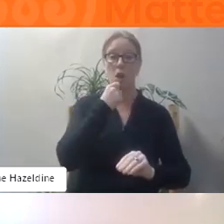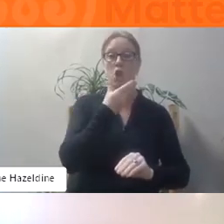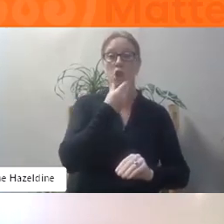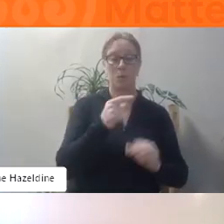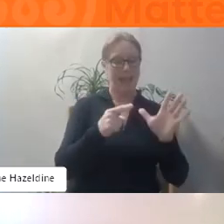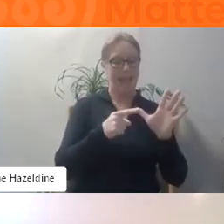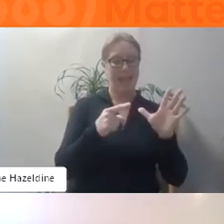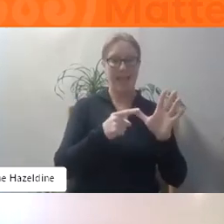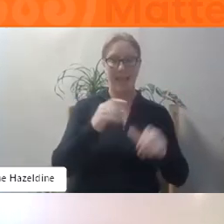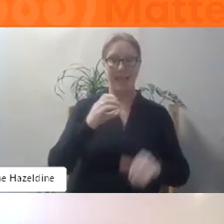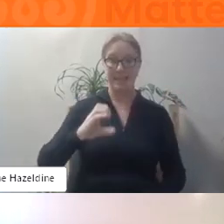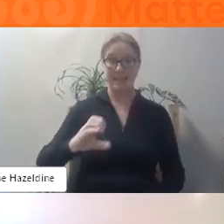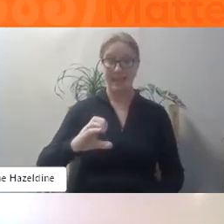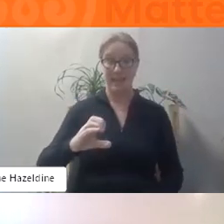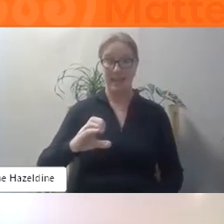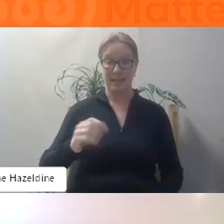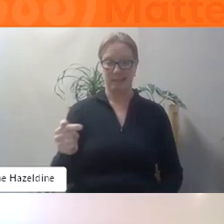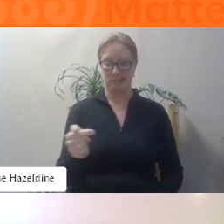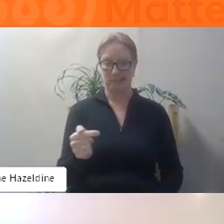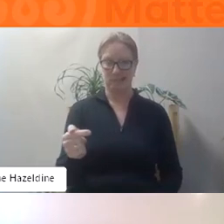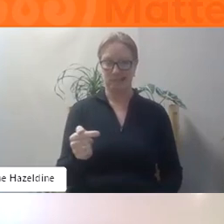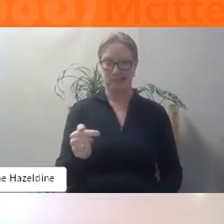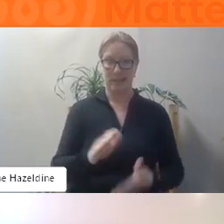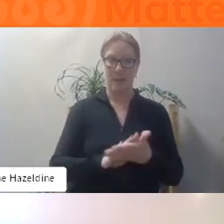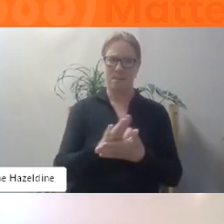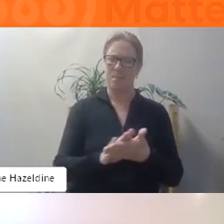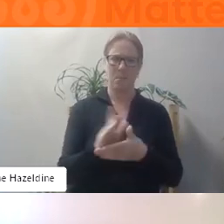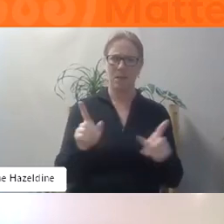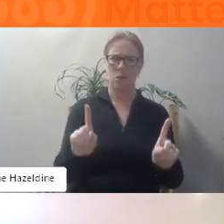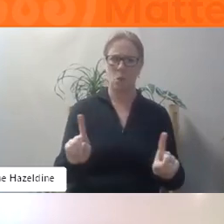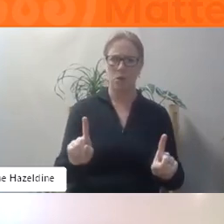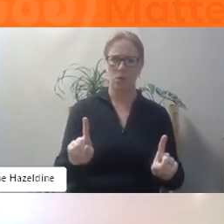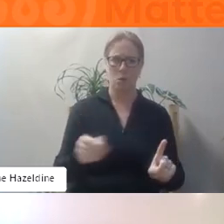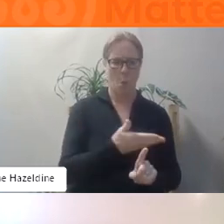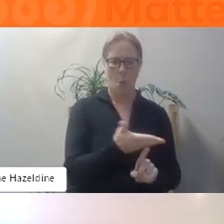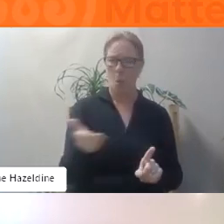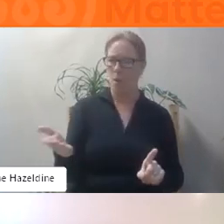who use AAC, and that refers to all the tools and strategies used